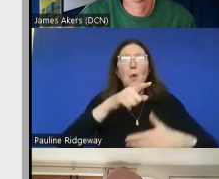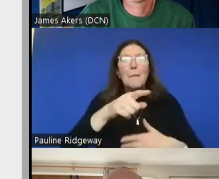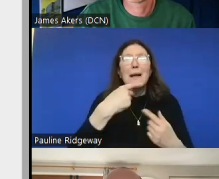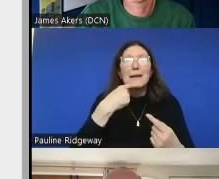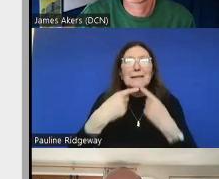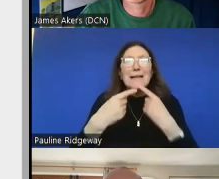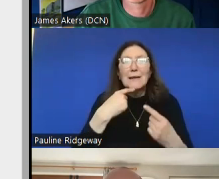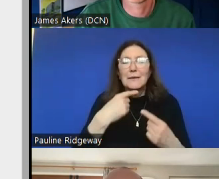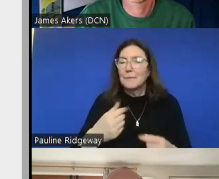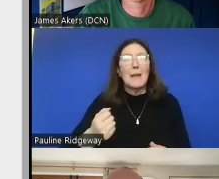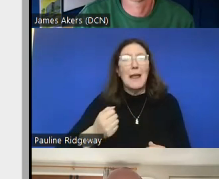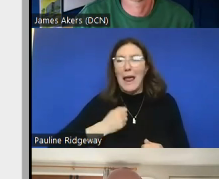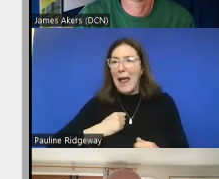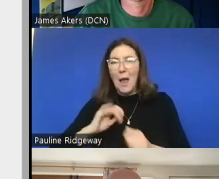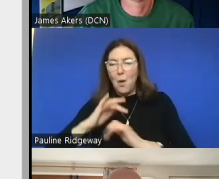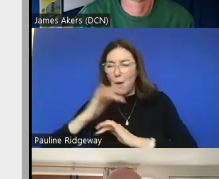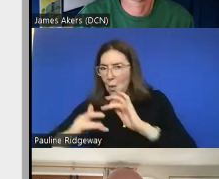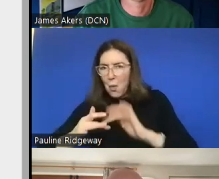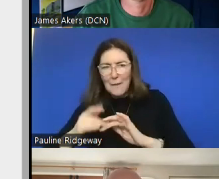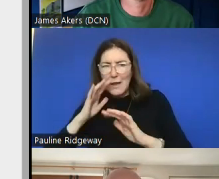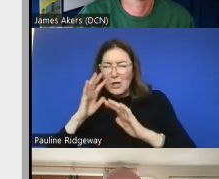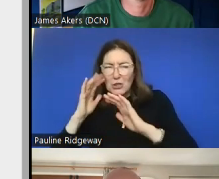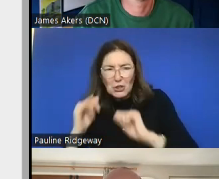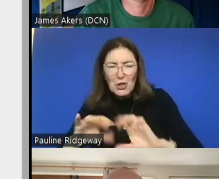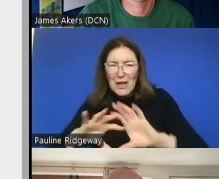and done and double checked it, but he's stumped.